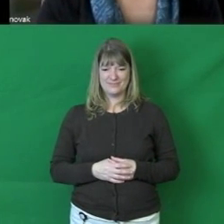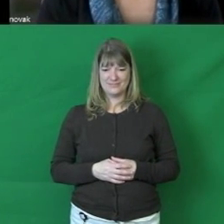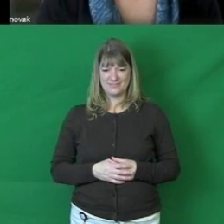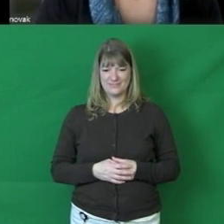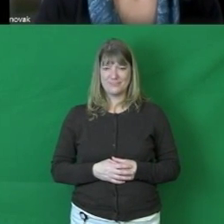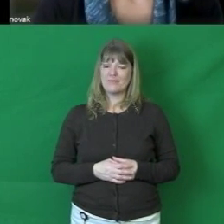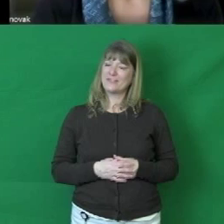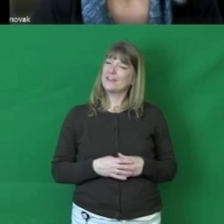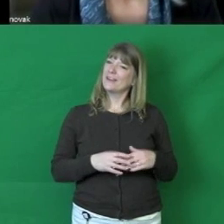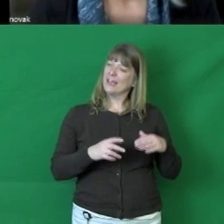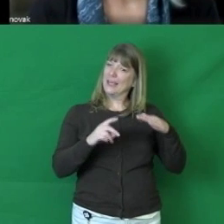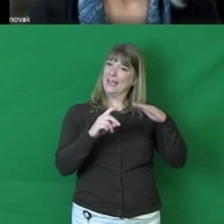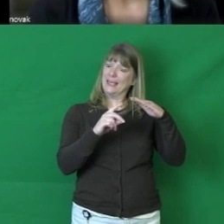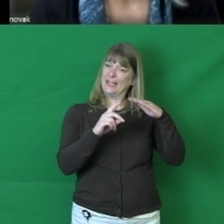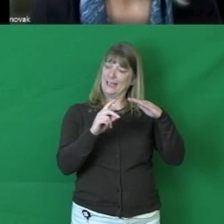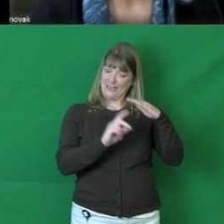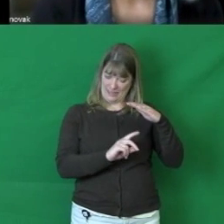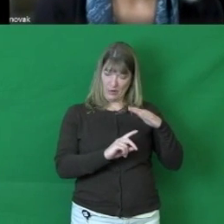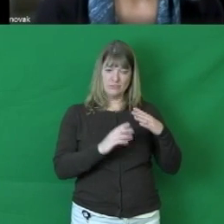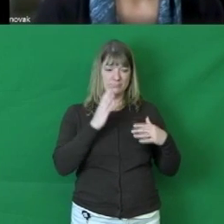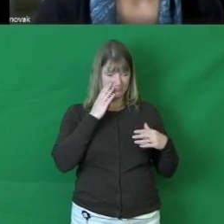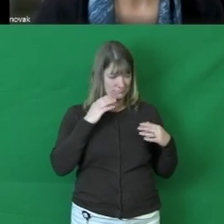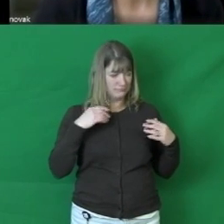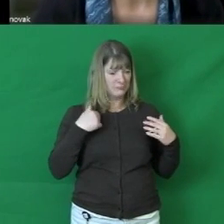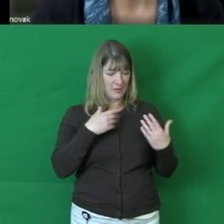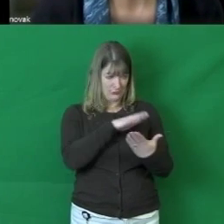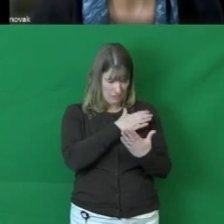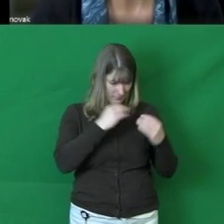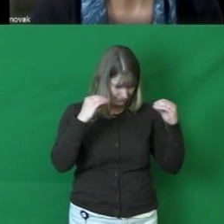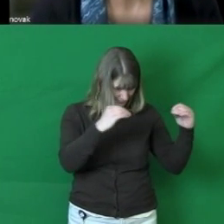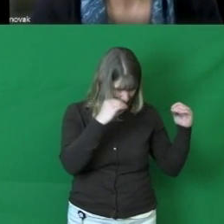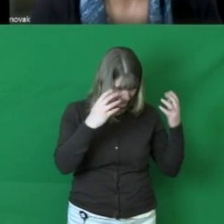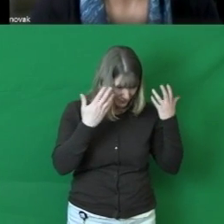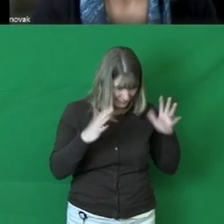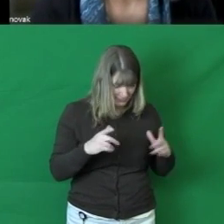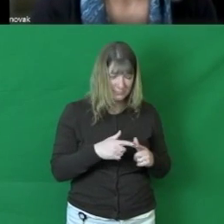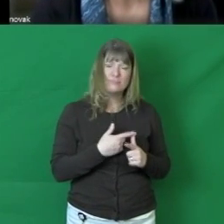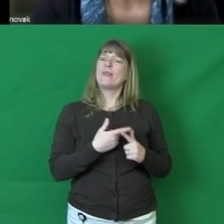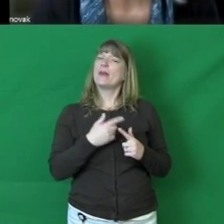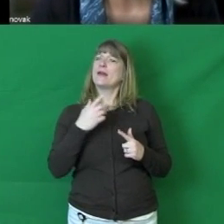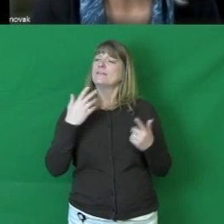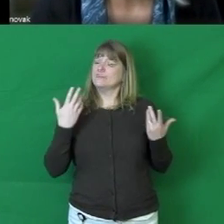In a kindergarten setting, after I taught the song to the students, I would ask questions like,